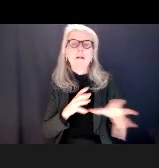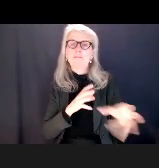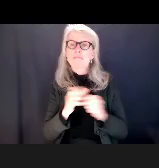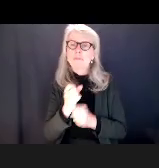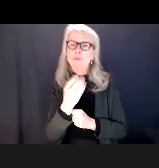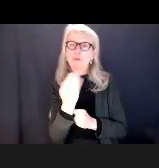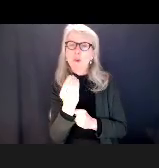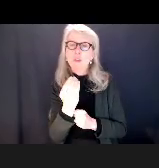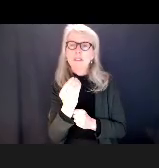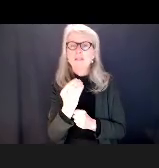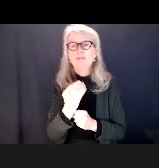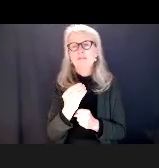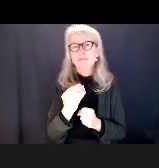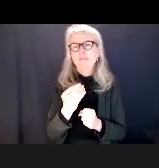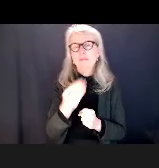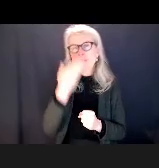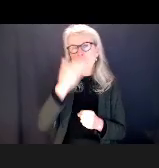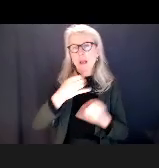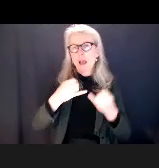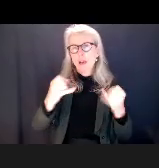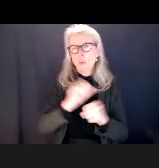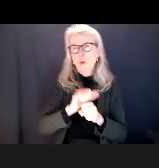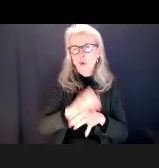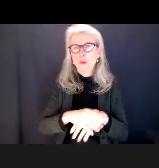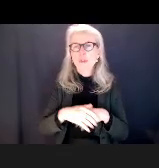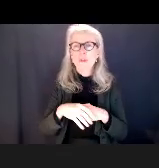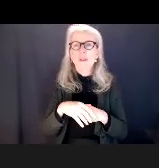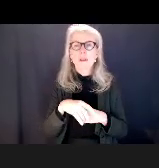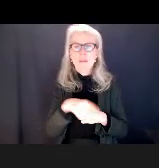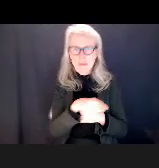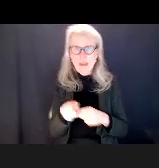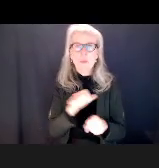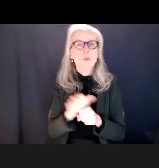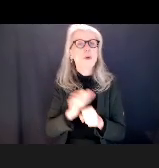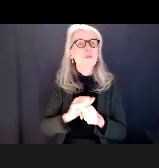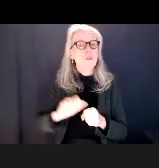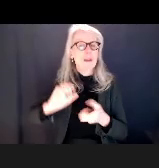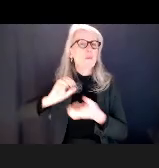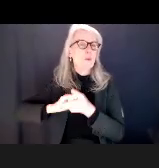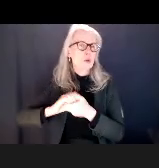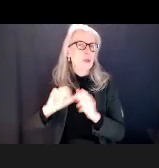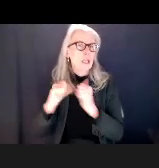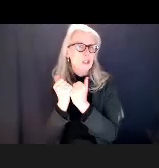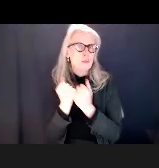workers. All study participants worked for the partner agency for quite a few years.